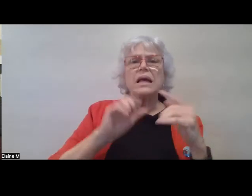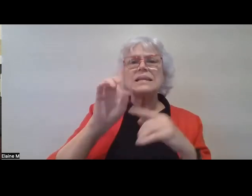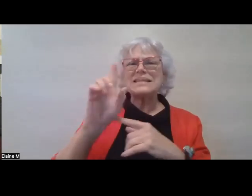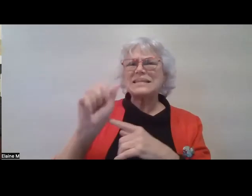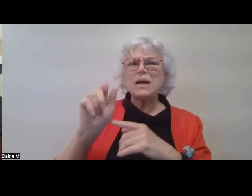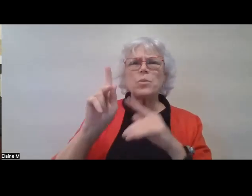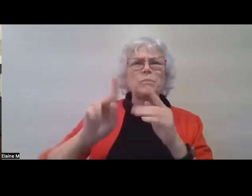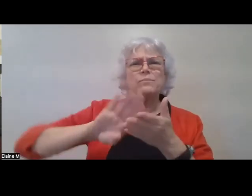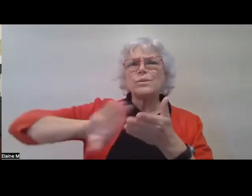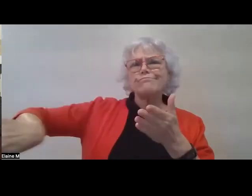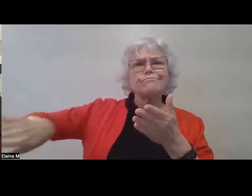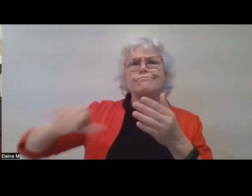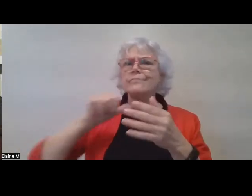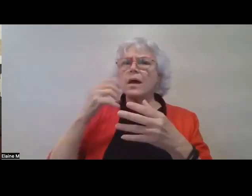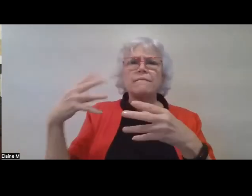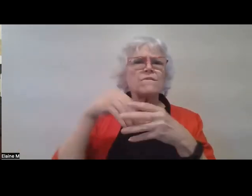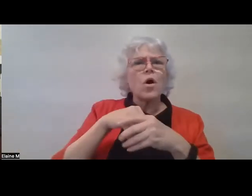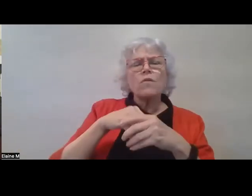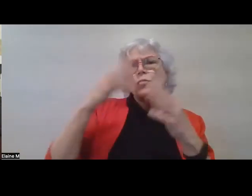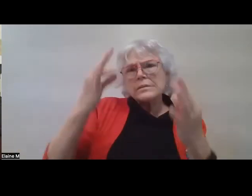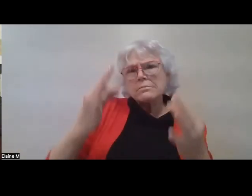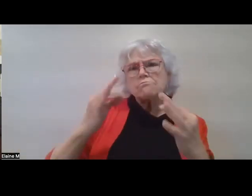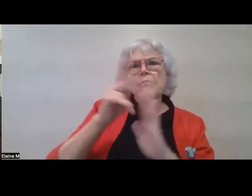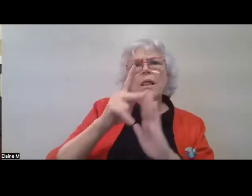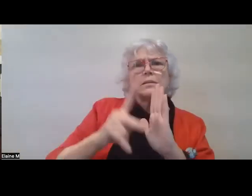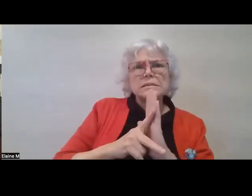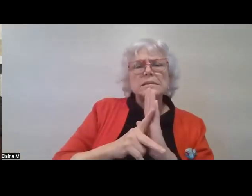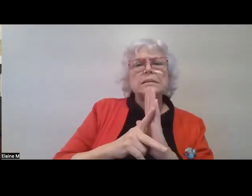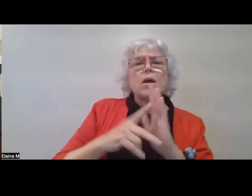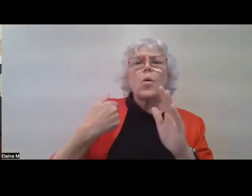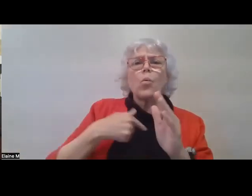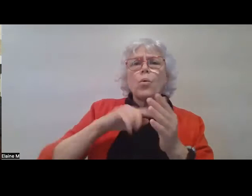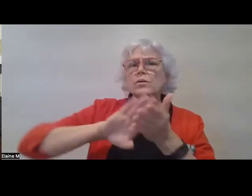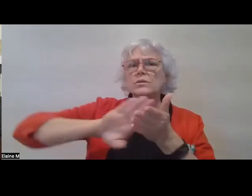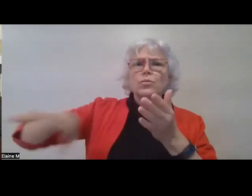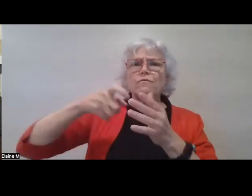climate negotiations and policy, we are often excluded from grassroots spaces as well. The